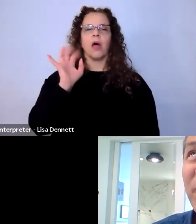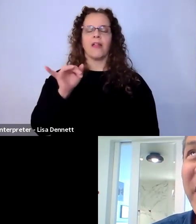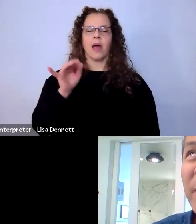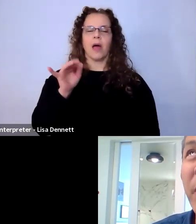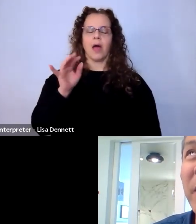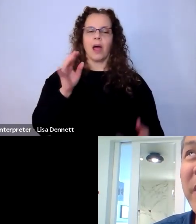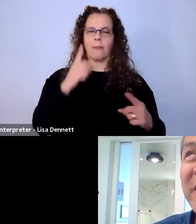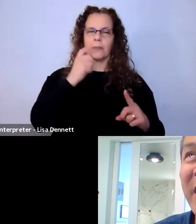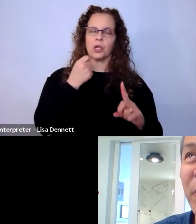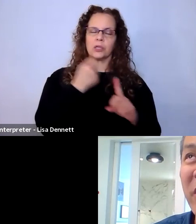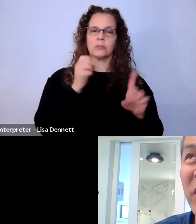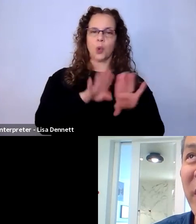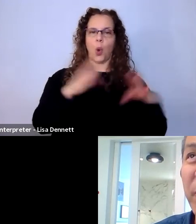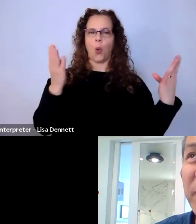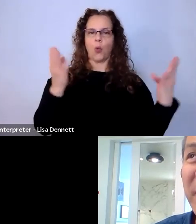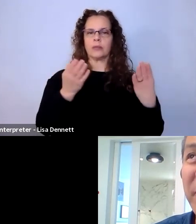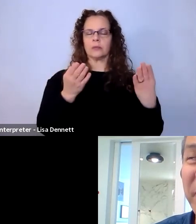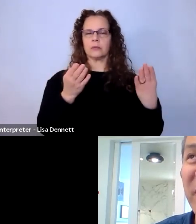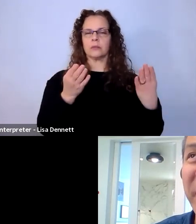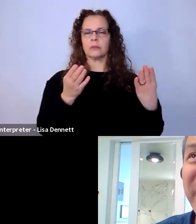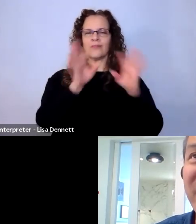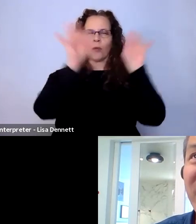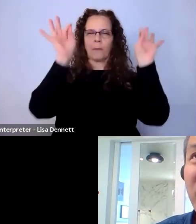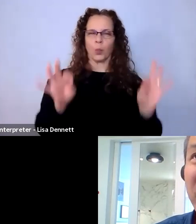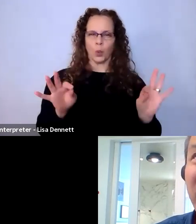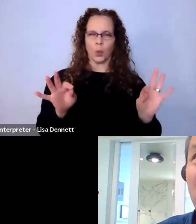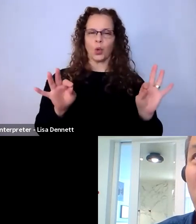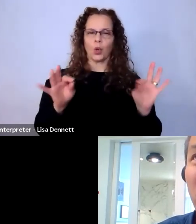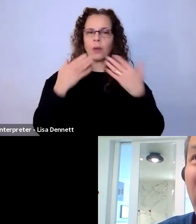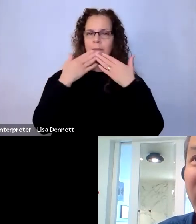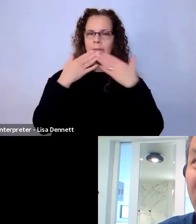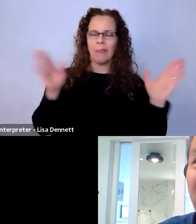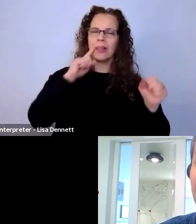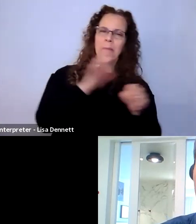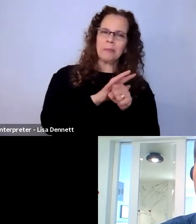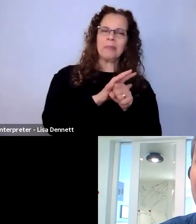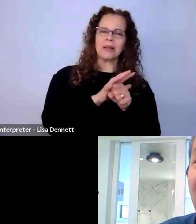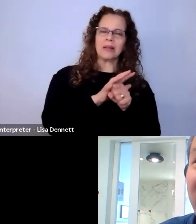make a public declaration and a public commitment to making accessibility, a core value of their project.